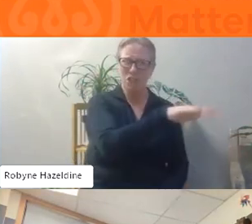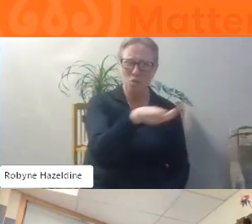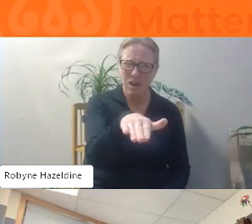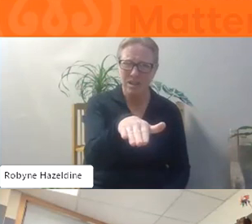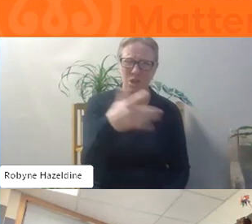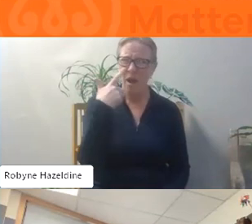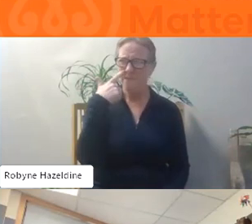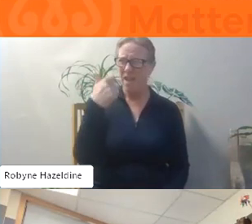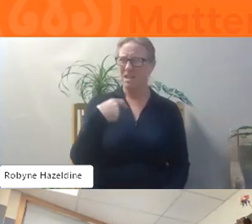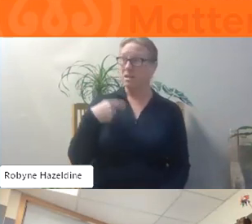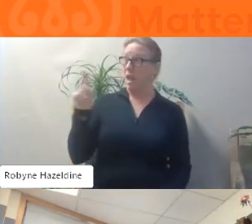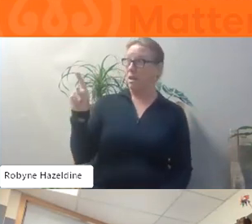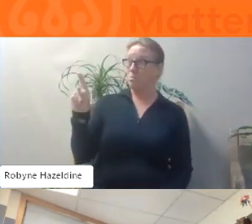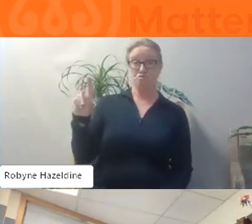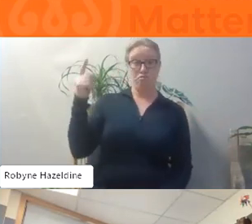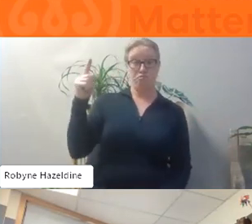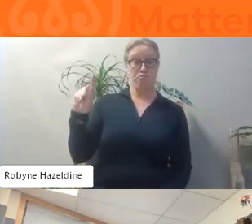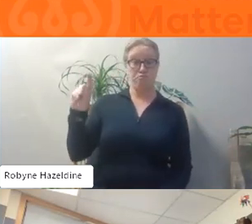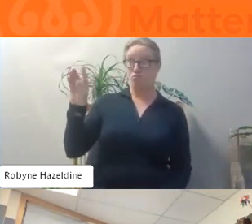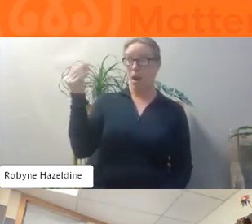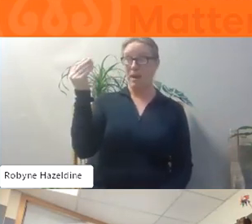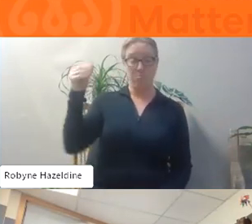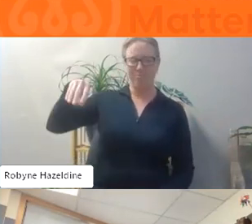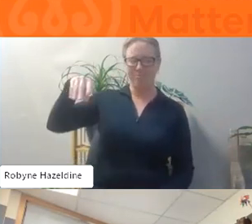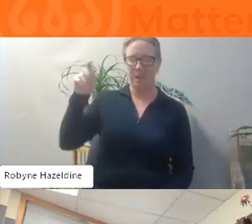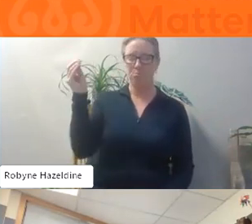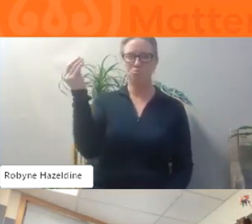a Prime Minister right now saying they care about children and parents